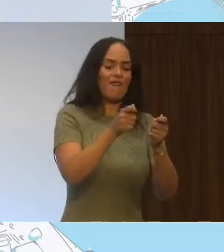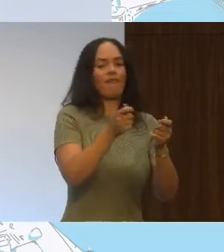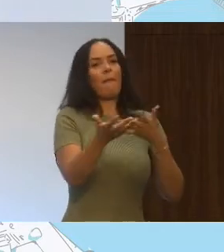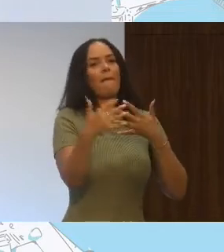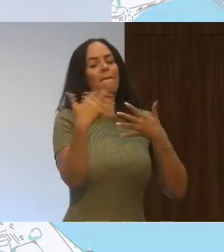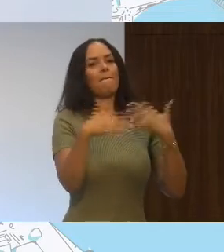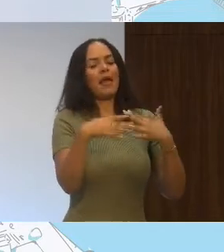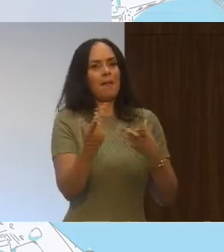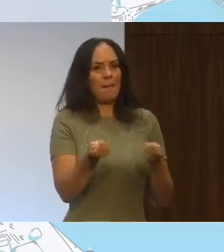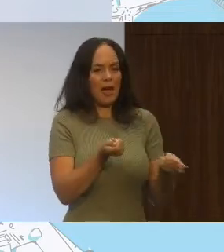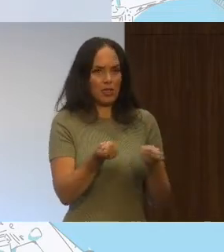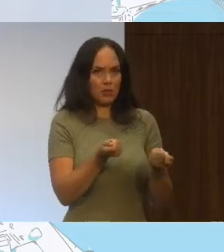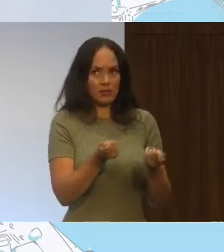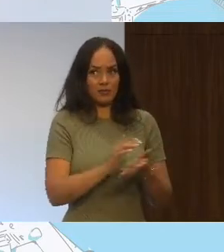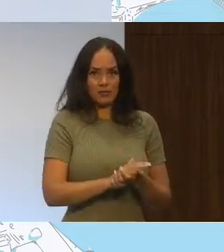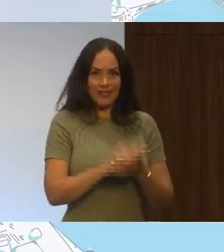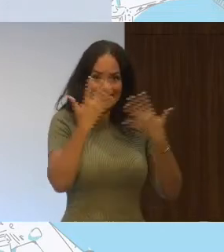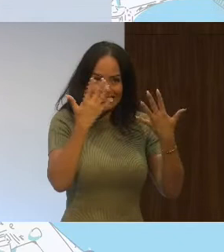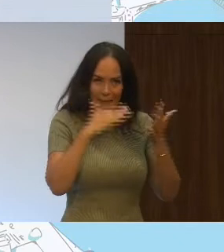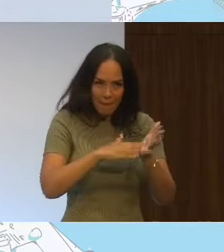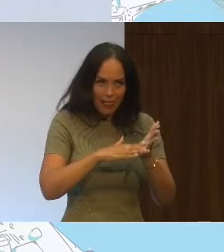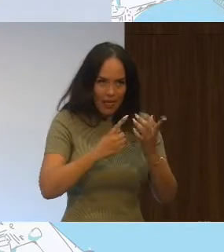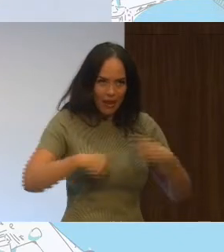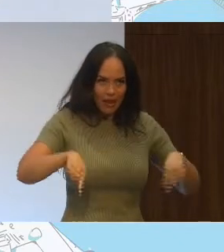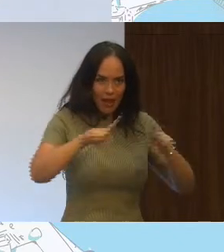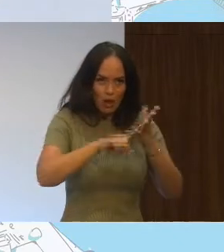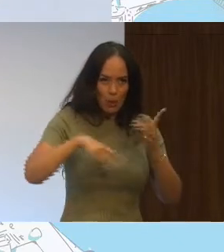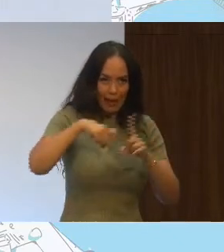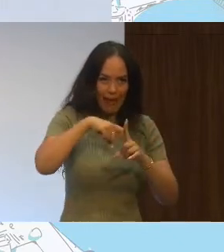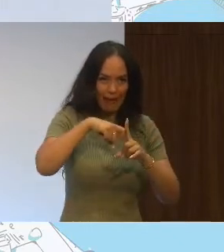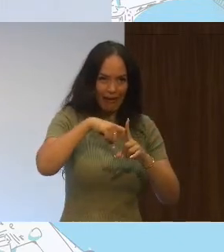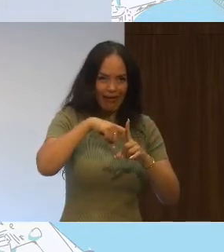For the 10 million of us in the UK. The 86 million days of work lost